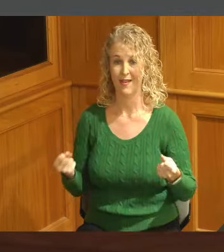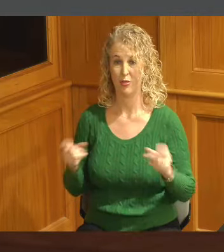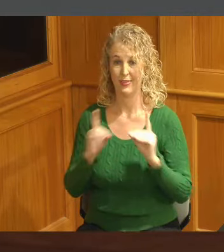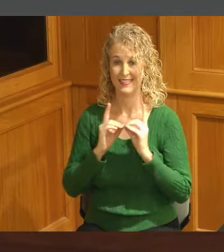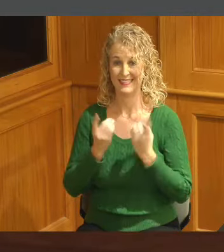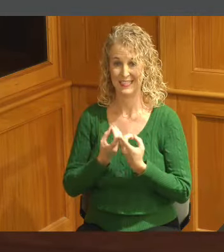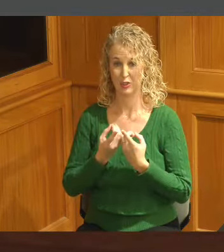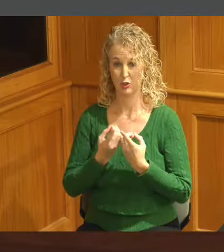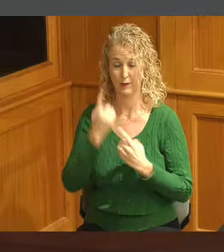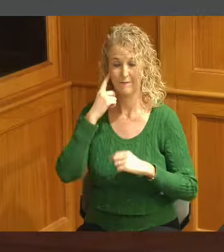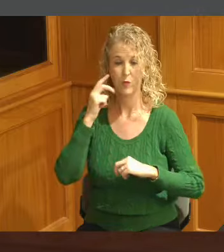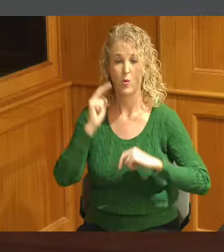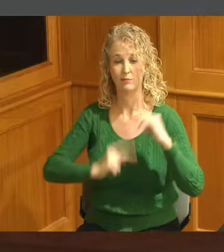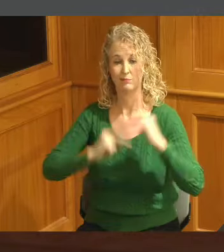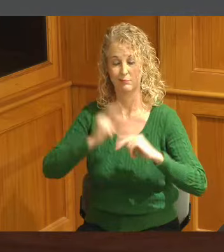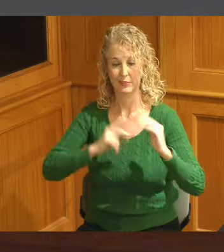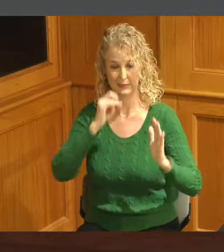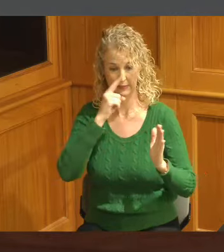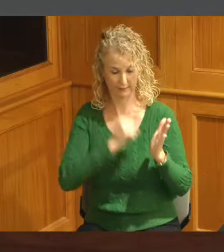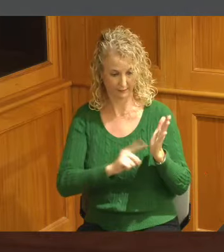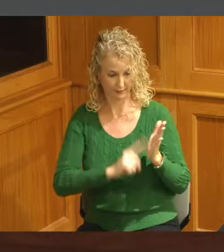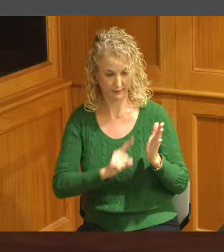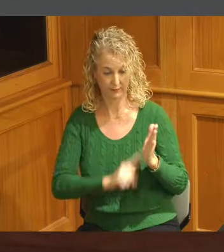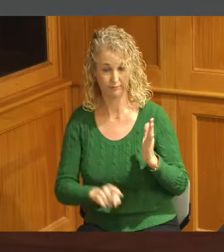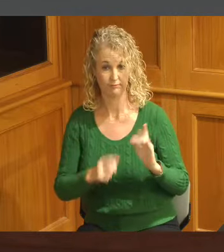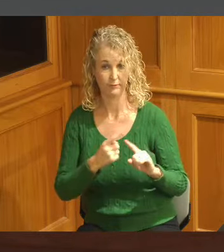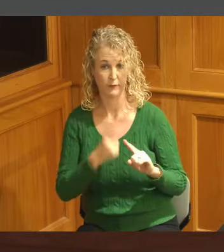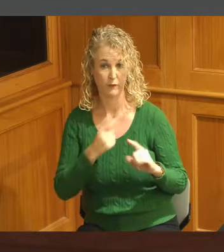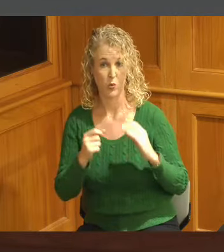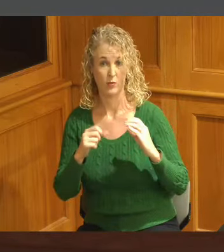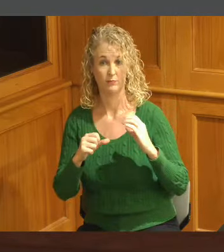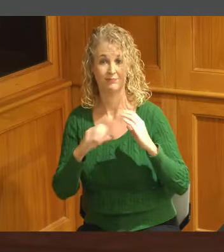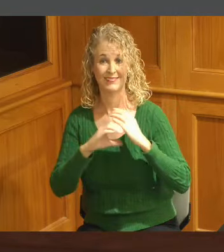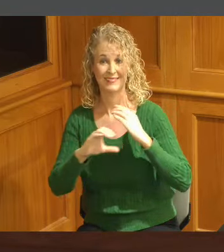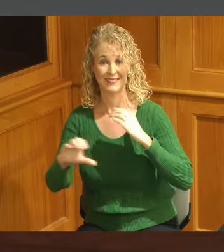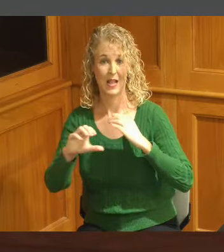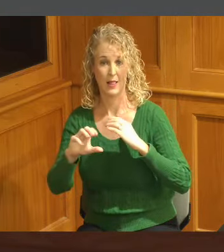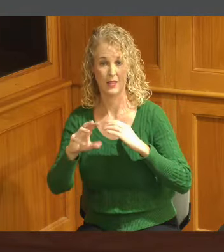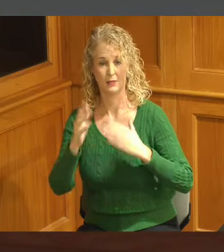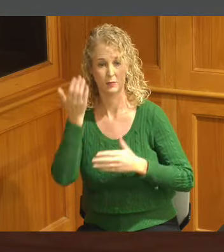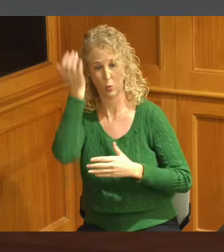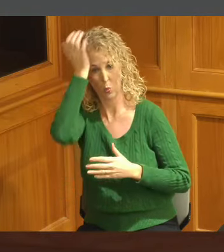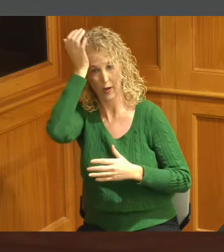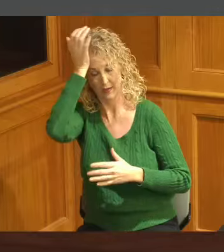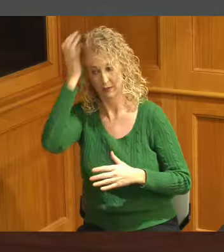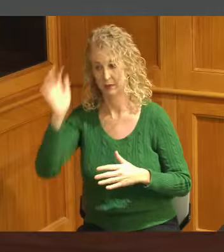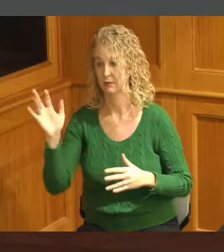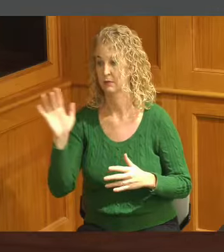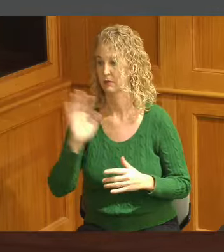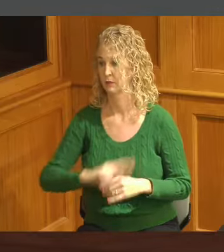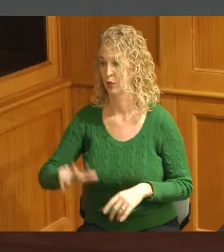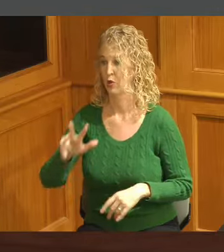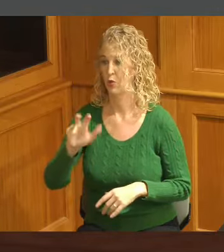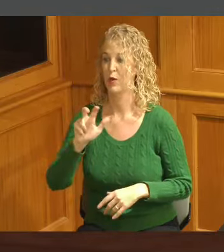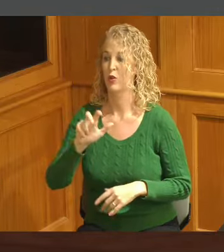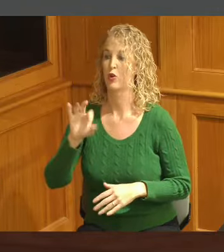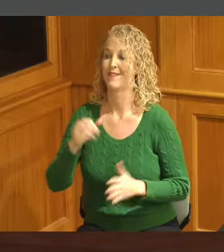for facility inspection services on behalf of the solid waste management district $339,000. Item 34